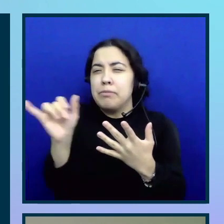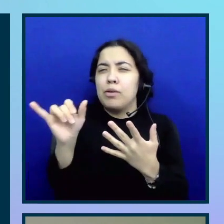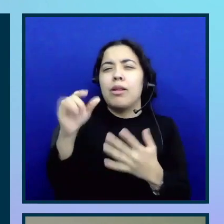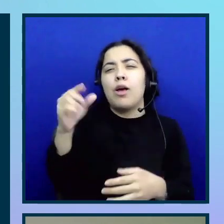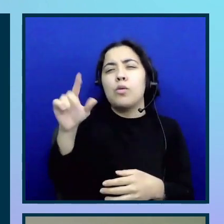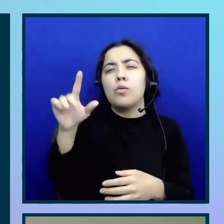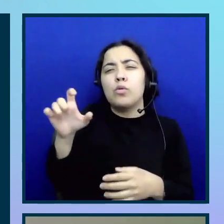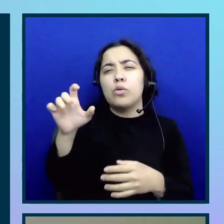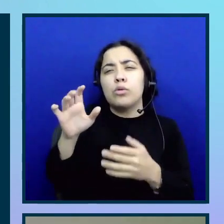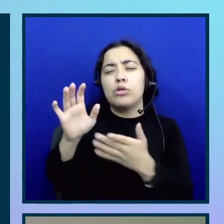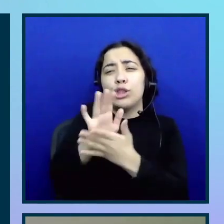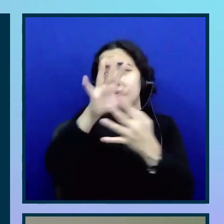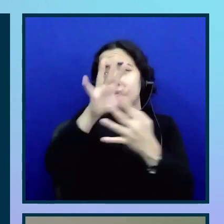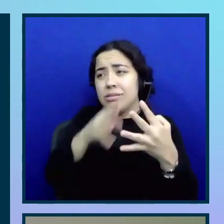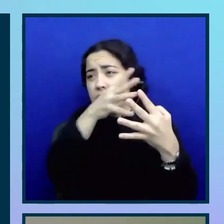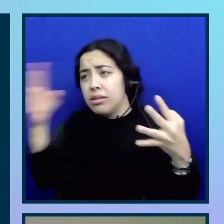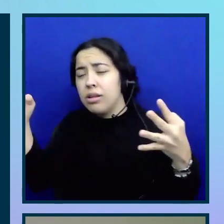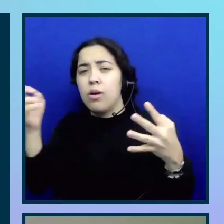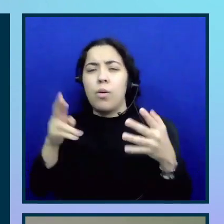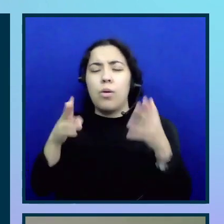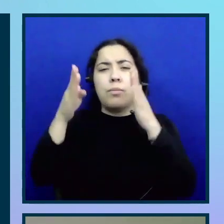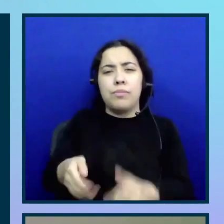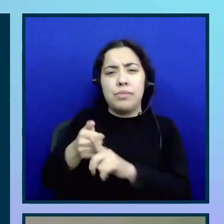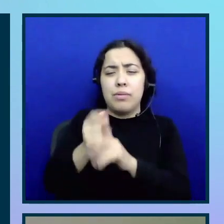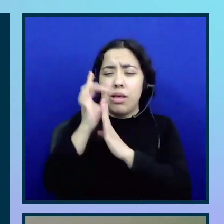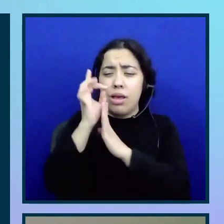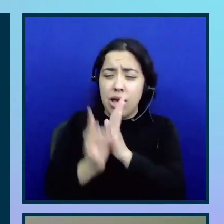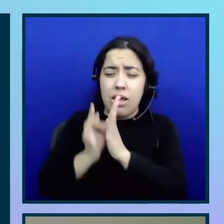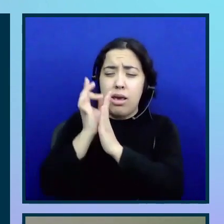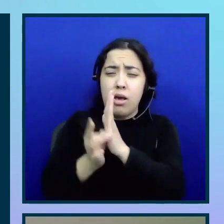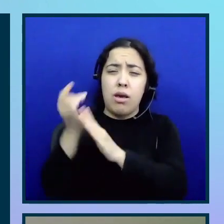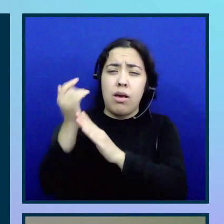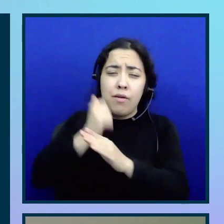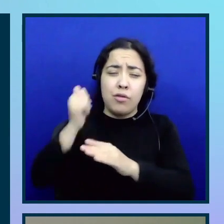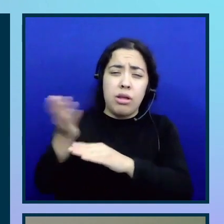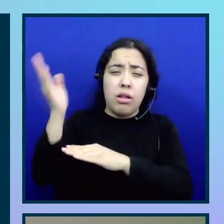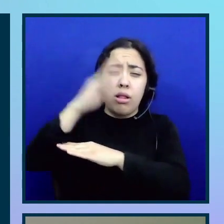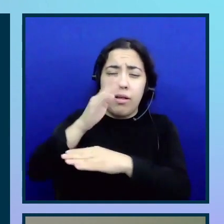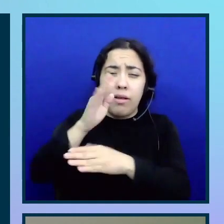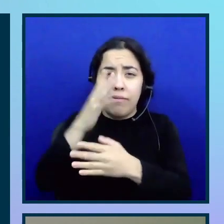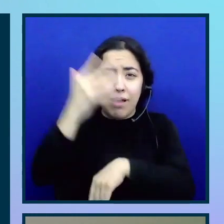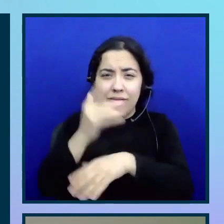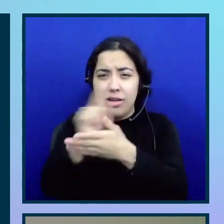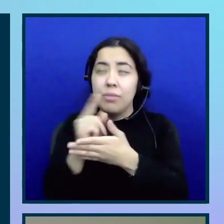Are you building for something for somebody who's spending eight hours a day, five days a week, probably not eight, five hours a day,